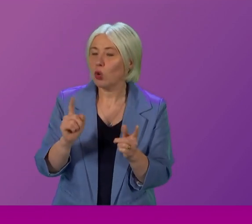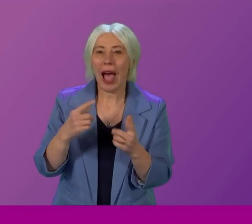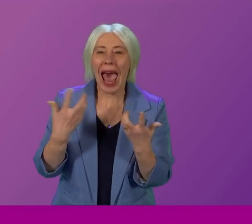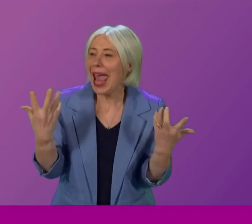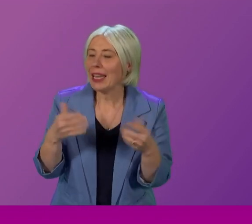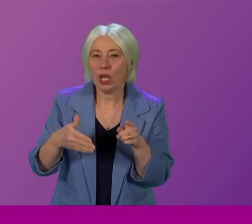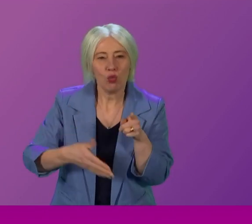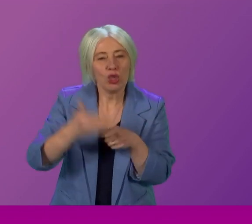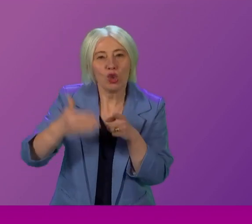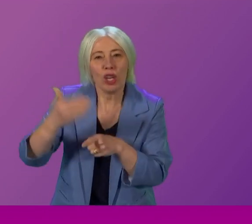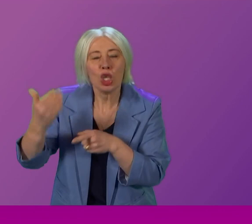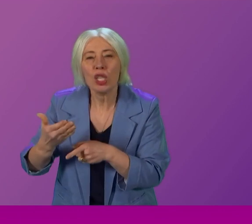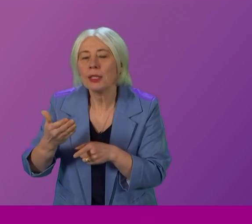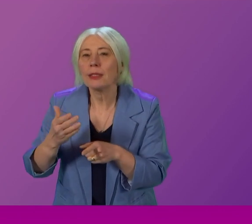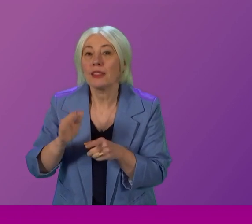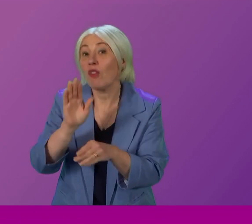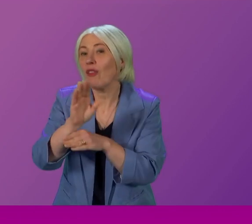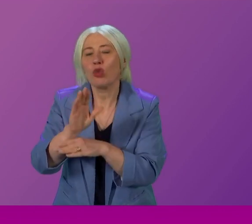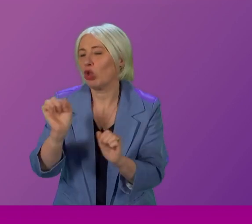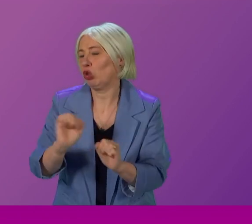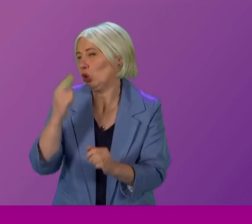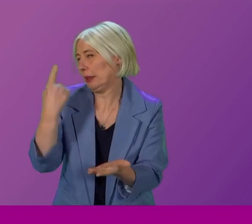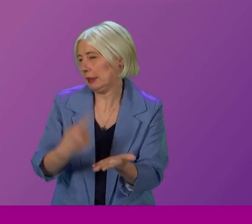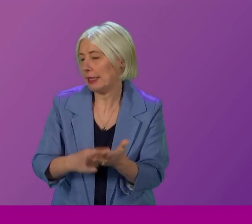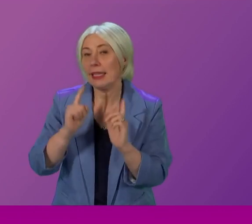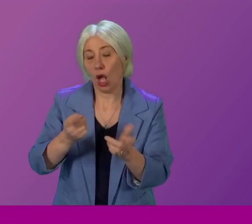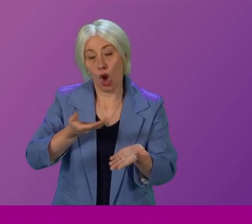restrictions that might be taken forward in future. The point of the consultation is to get